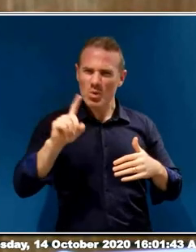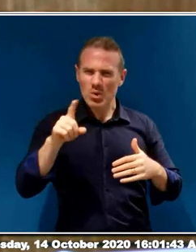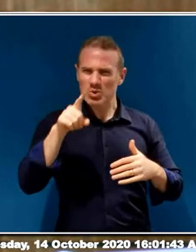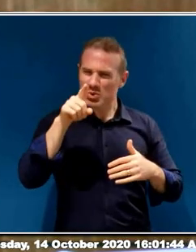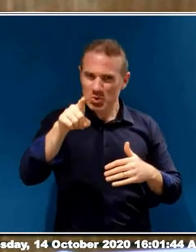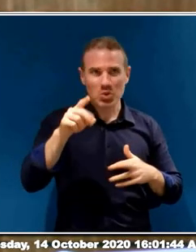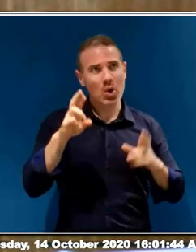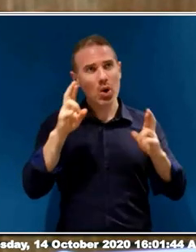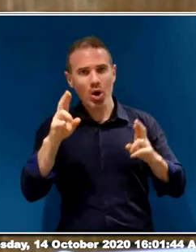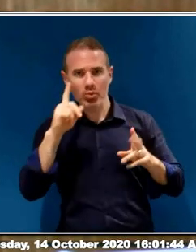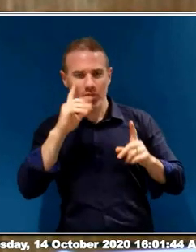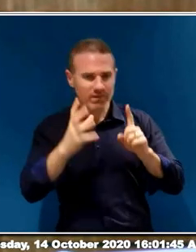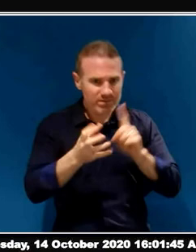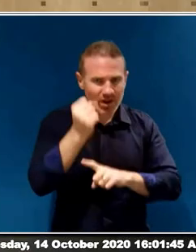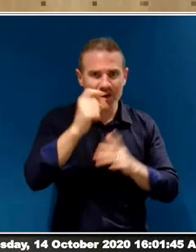what you actually found out?